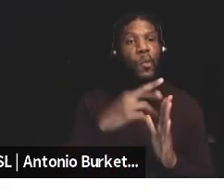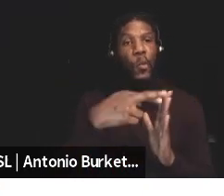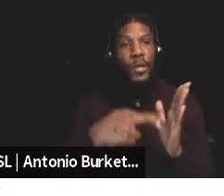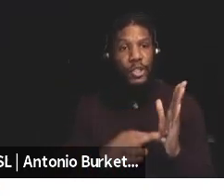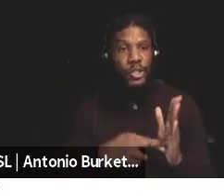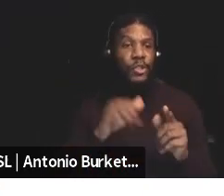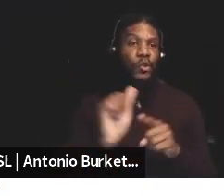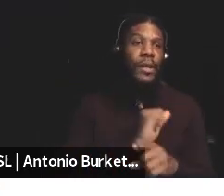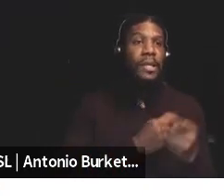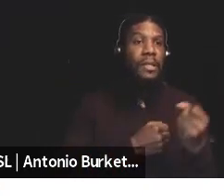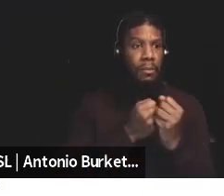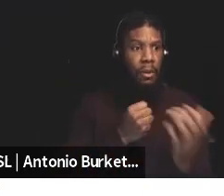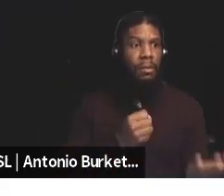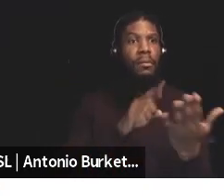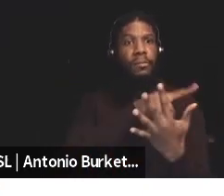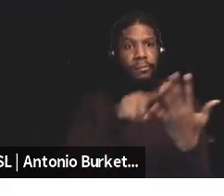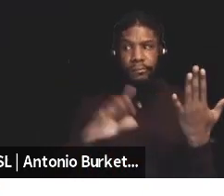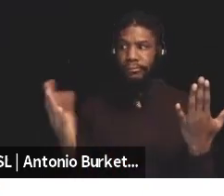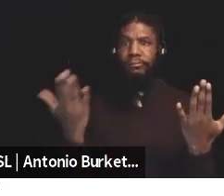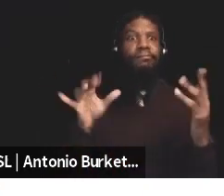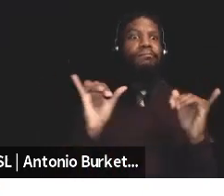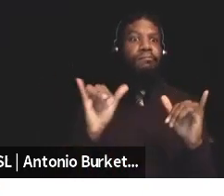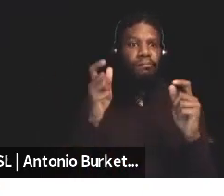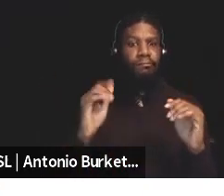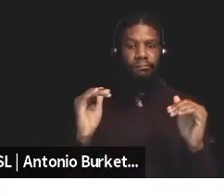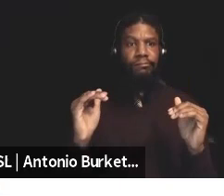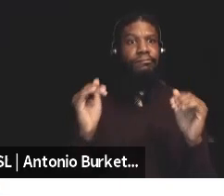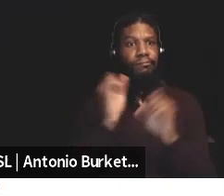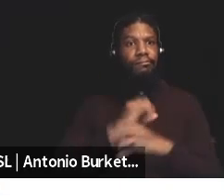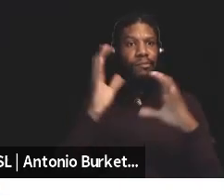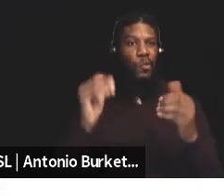as a committee. It's been a really fruitful and rewarding collaboration with my fellow